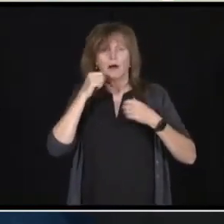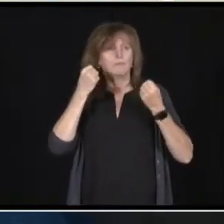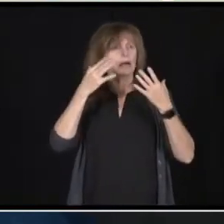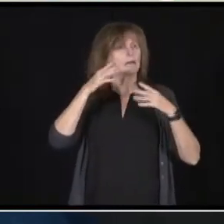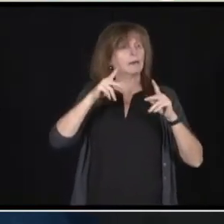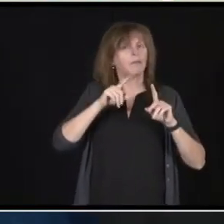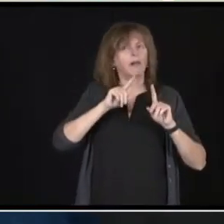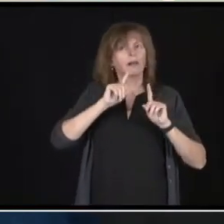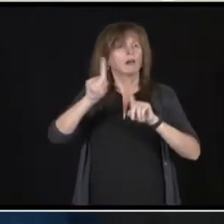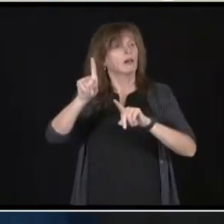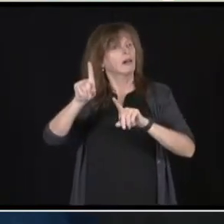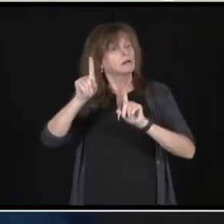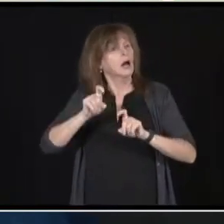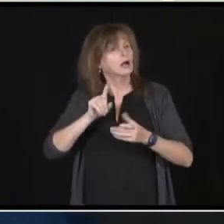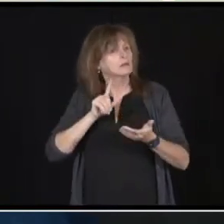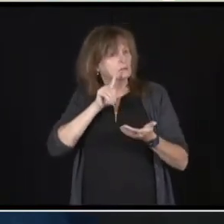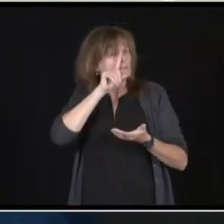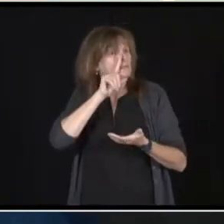Do you think the public is fully aware